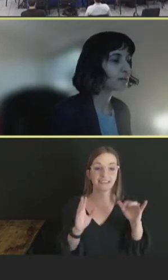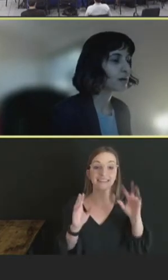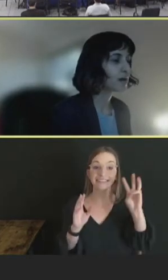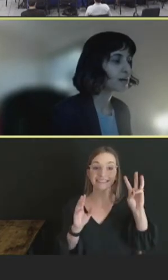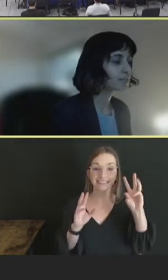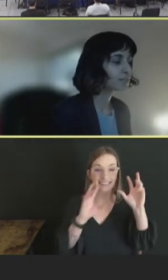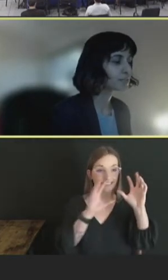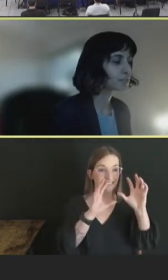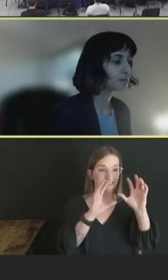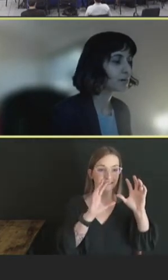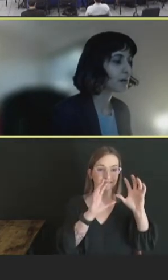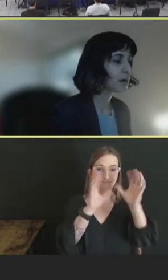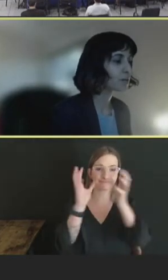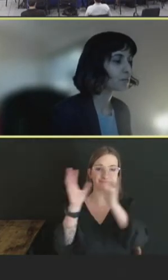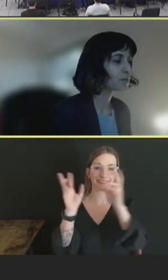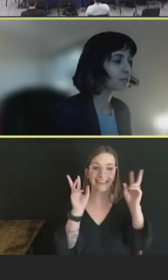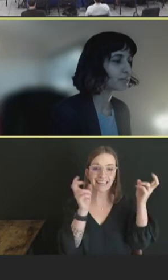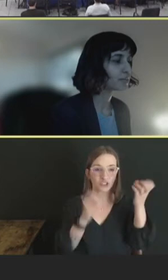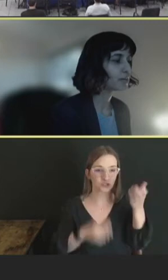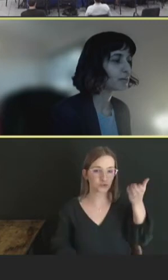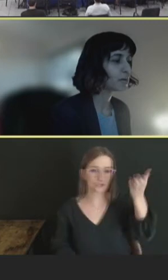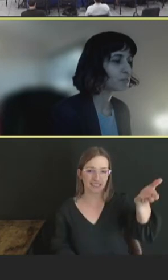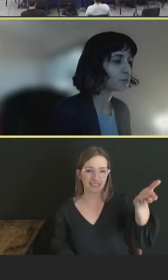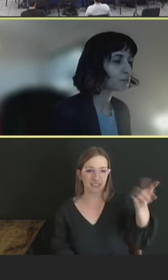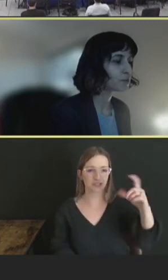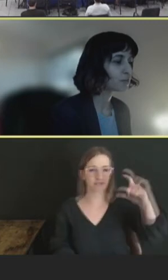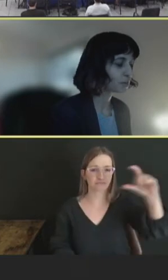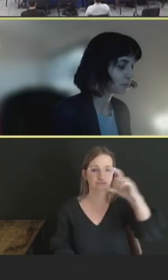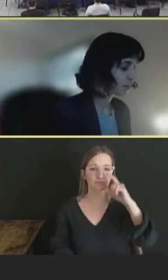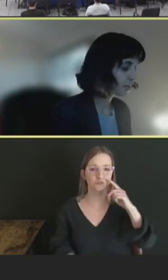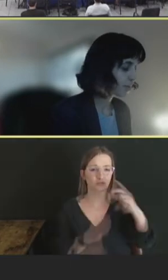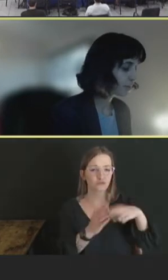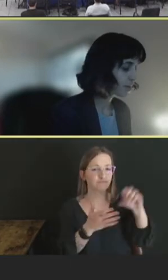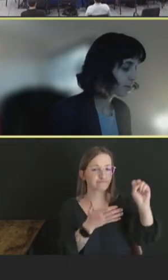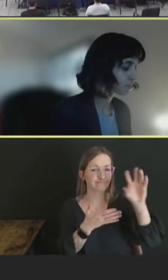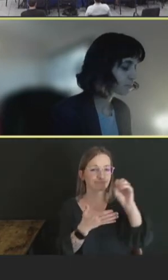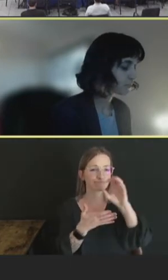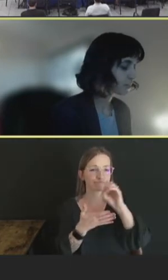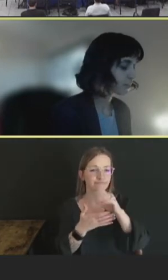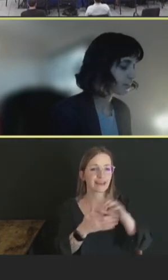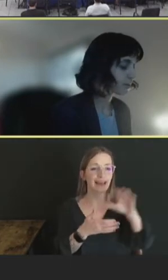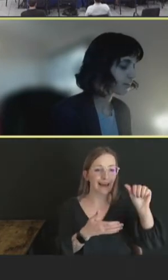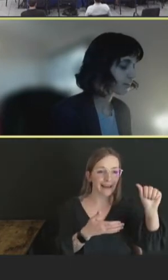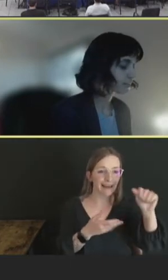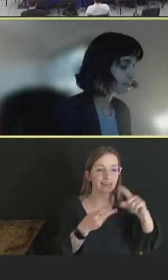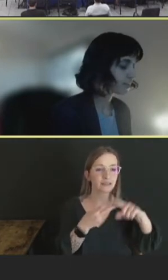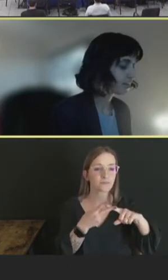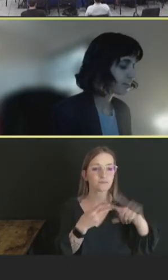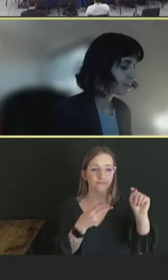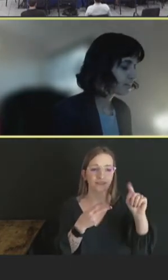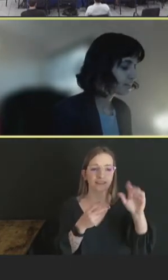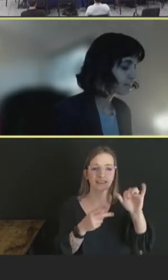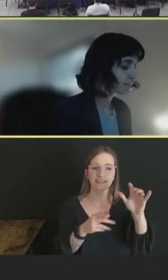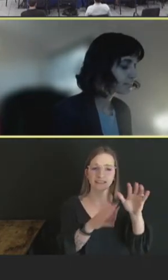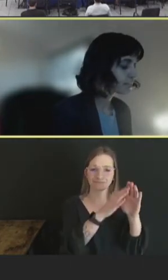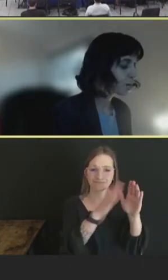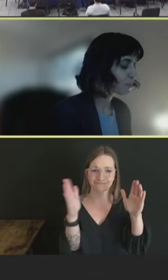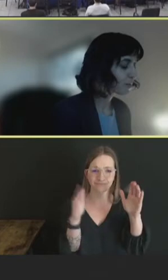autism, autoimmunity, immune overload, and nonspecific effects. These six key topics